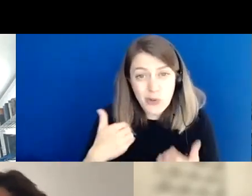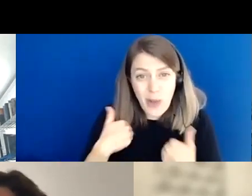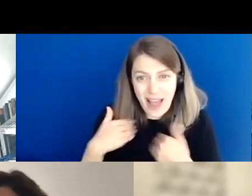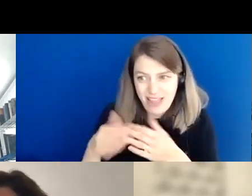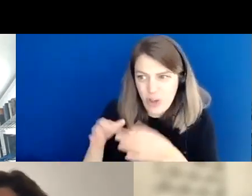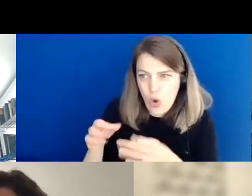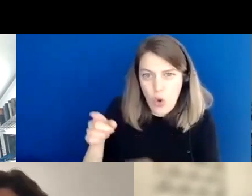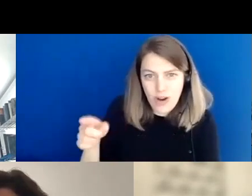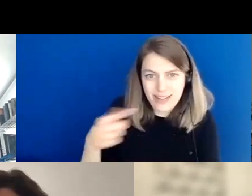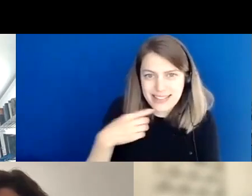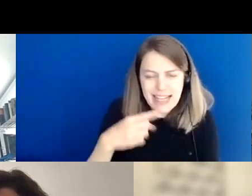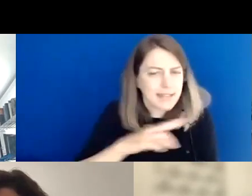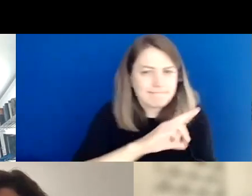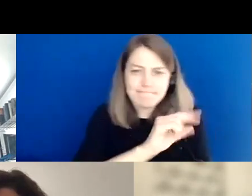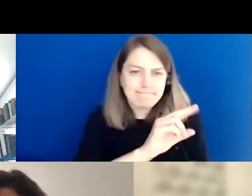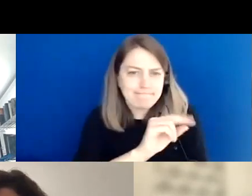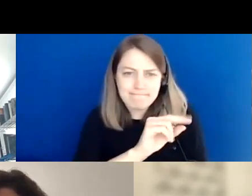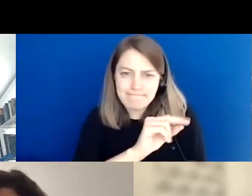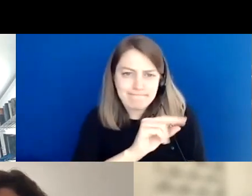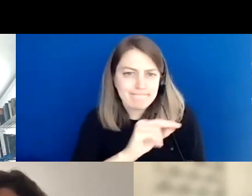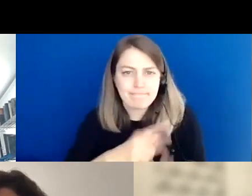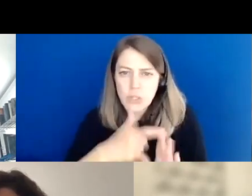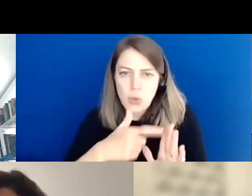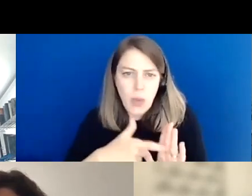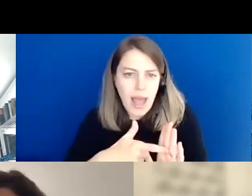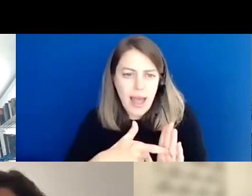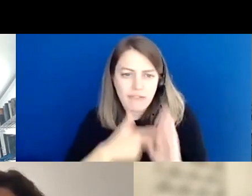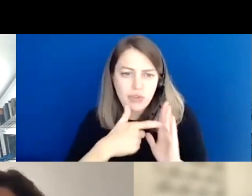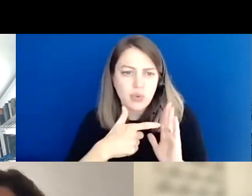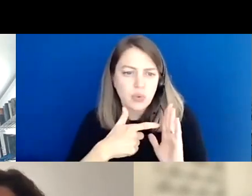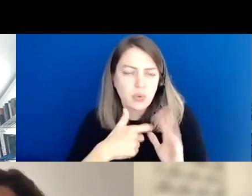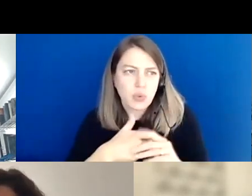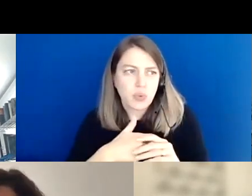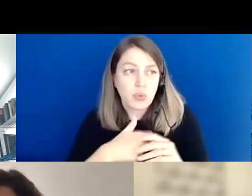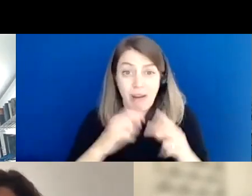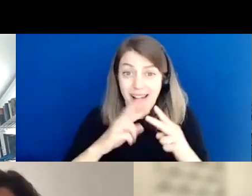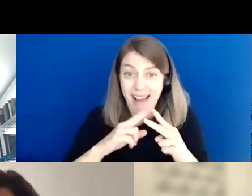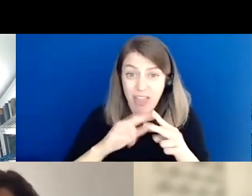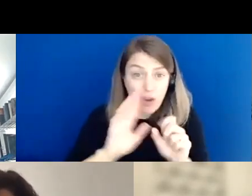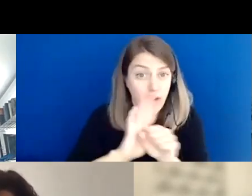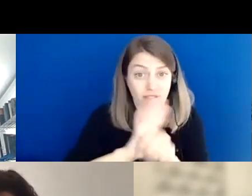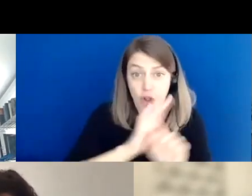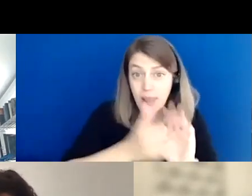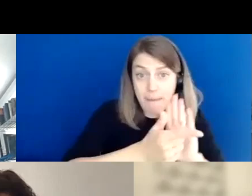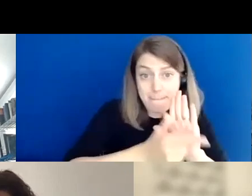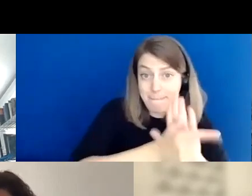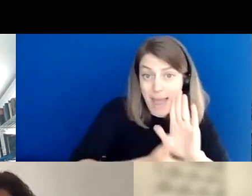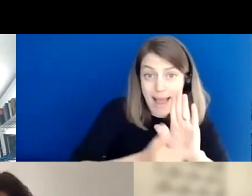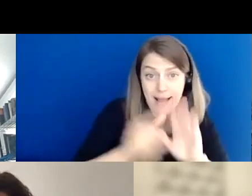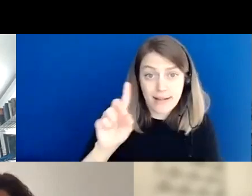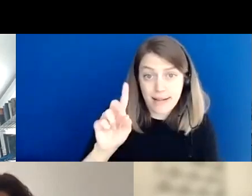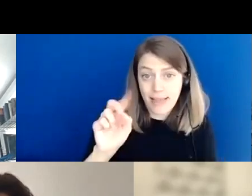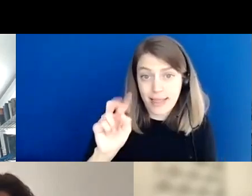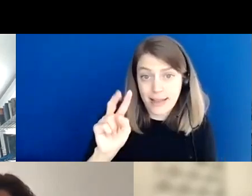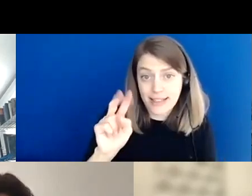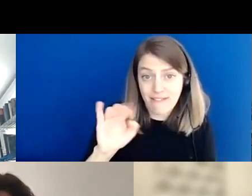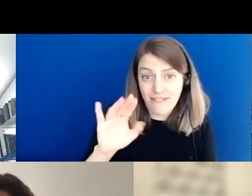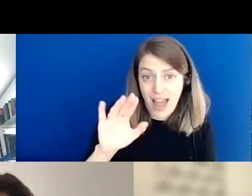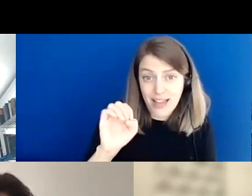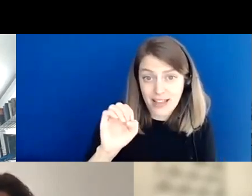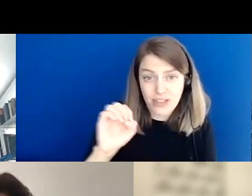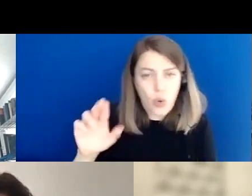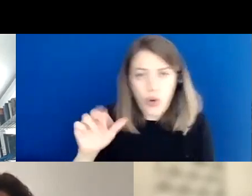no you've got to either completely ban the devices or not ban them at all.